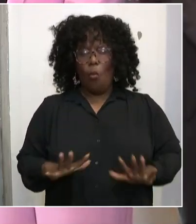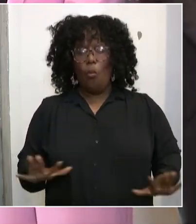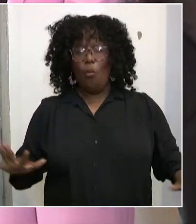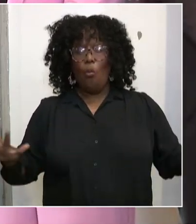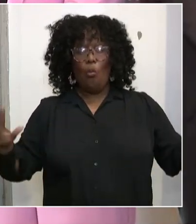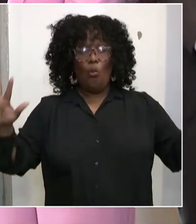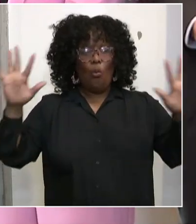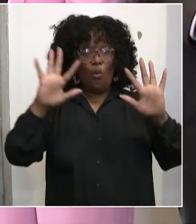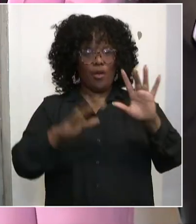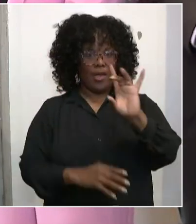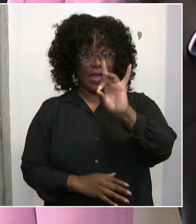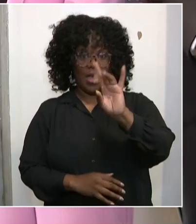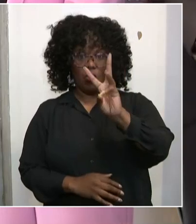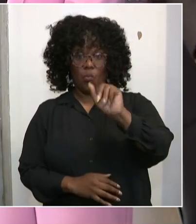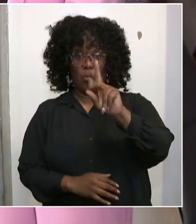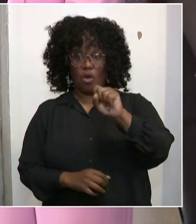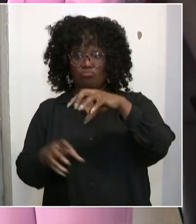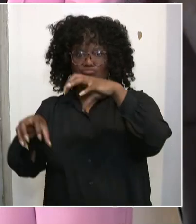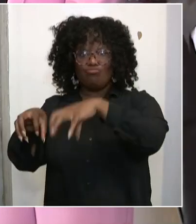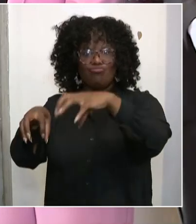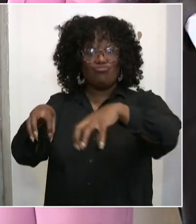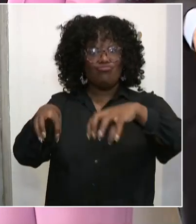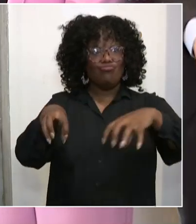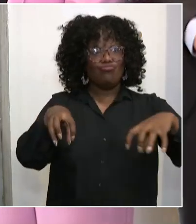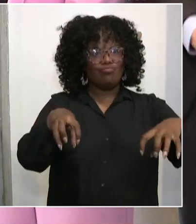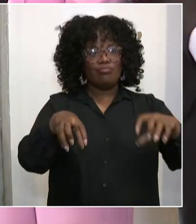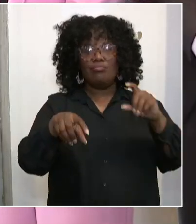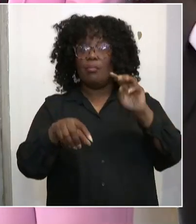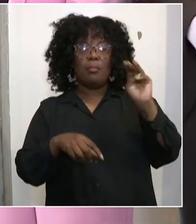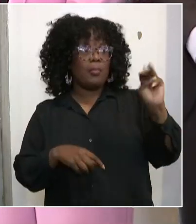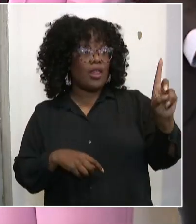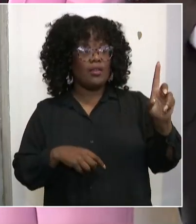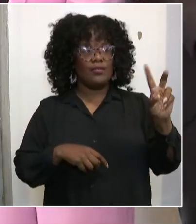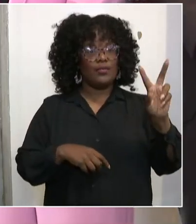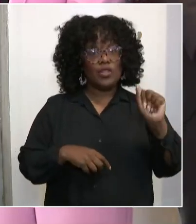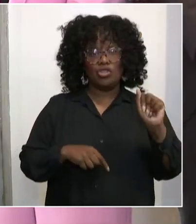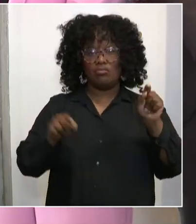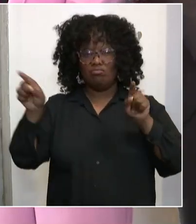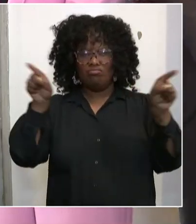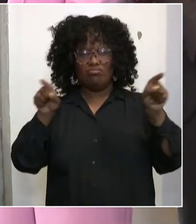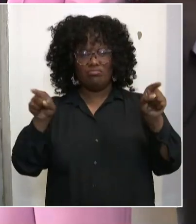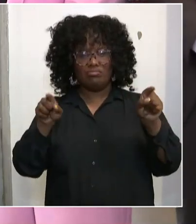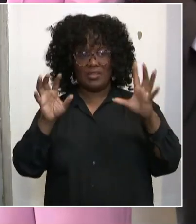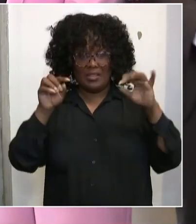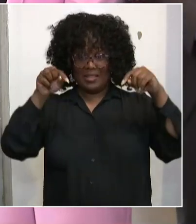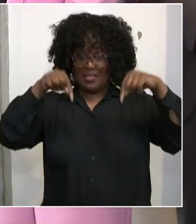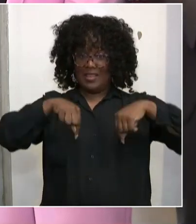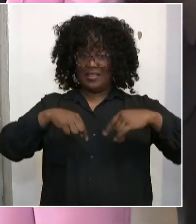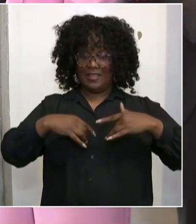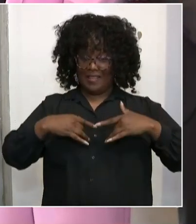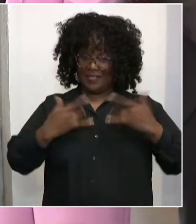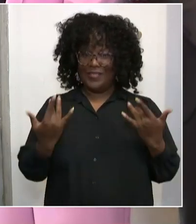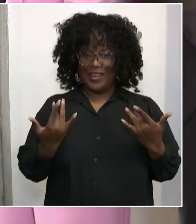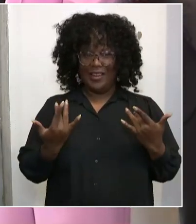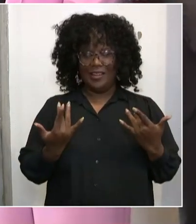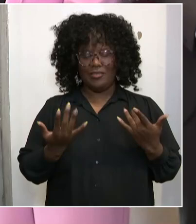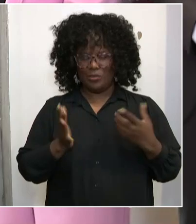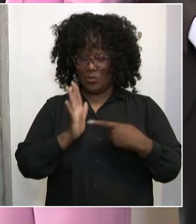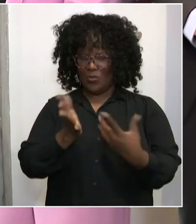and it's. a showcase of what our DC values are, which means it's focused on black and brown people on youth,